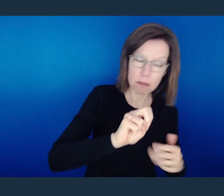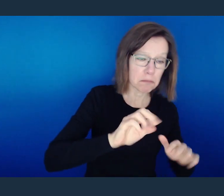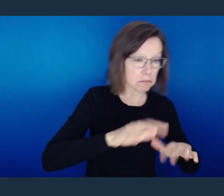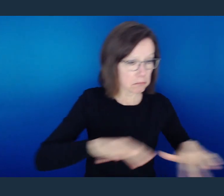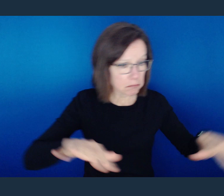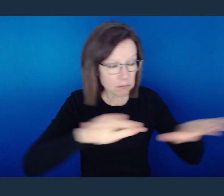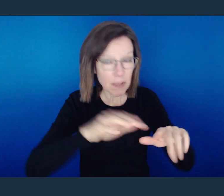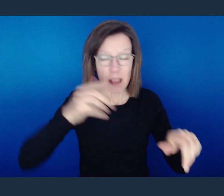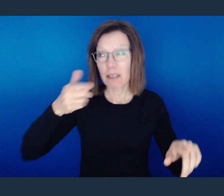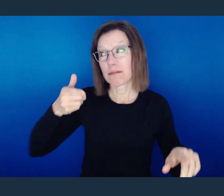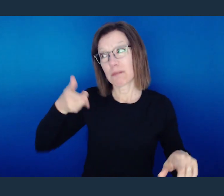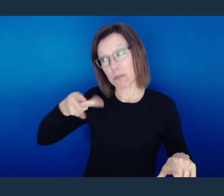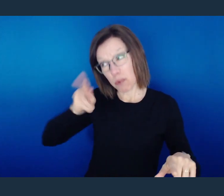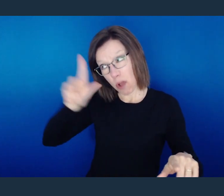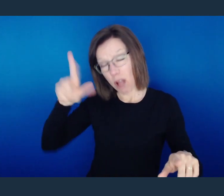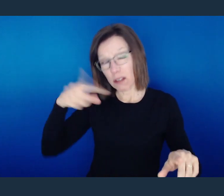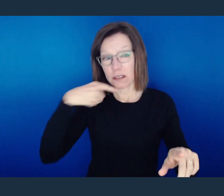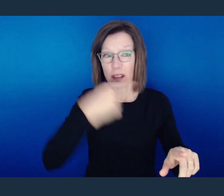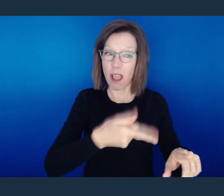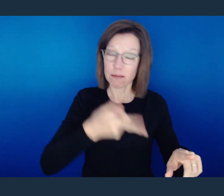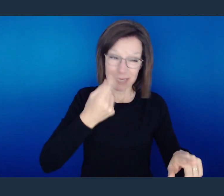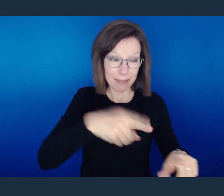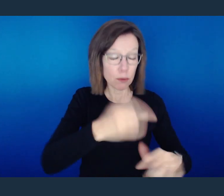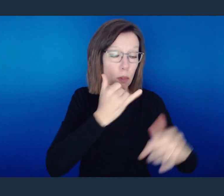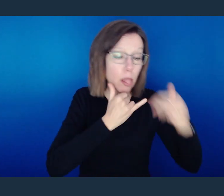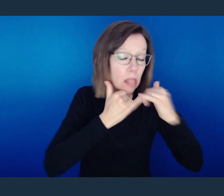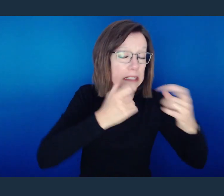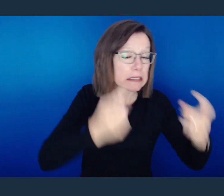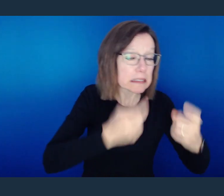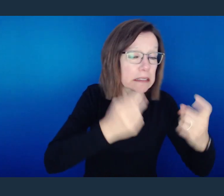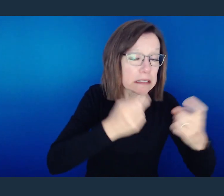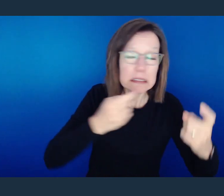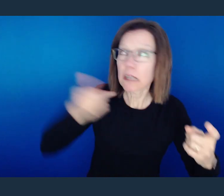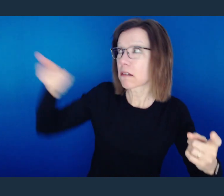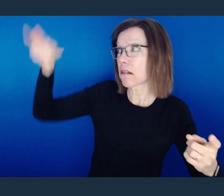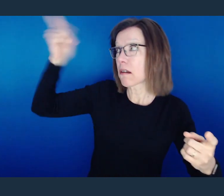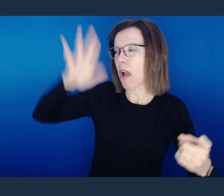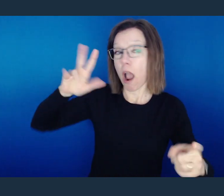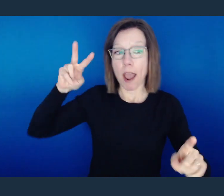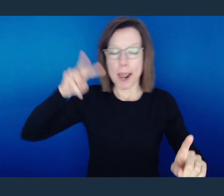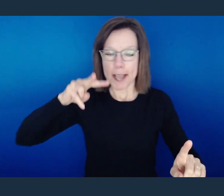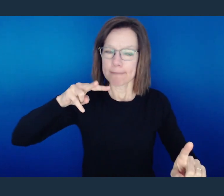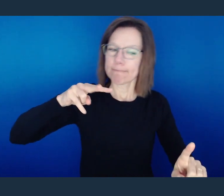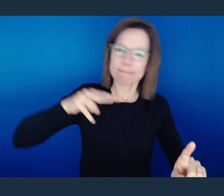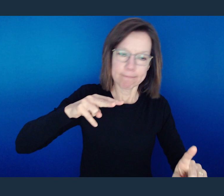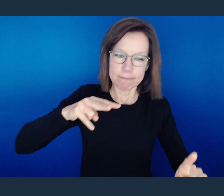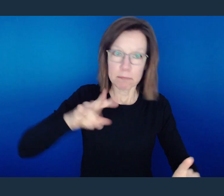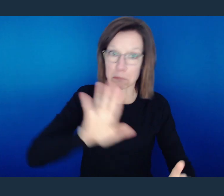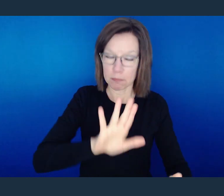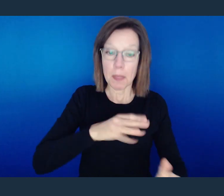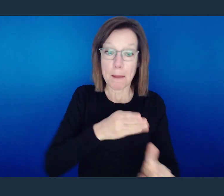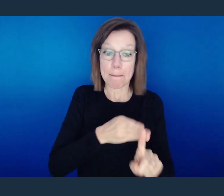out God's response to unrighteousness even as he has preceded that statement by the fact